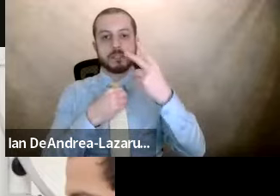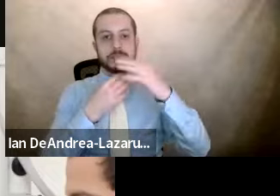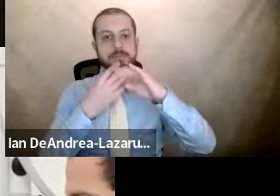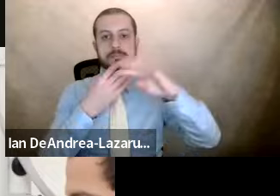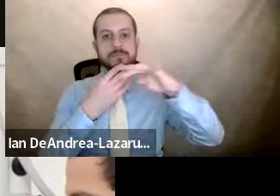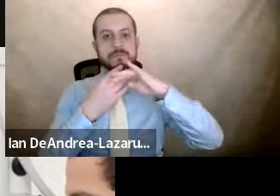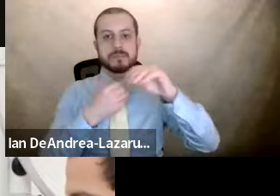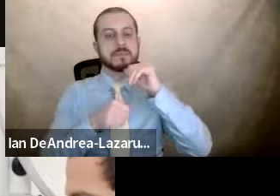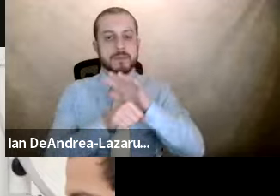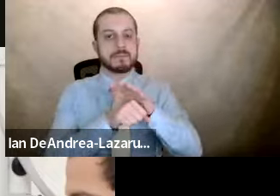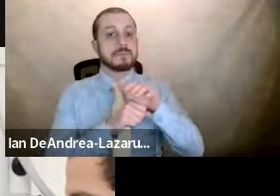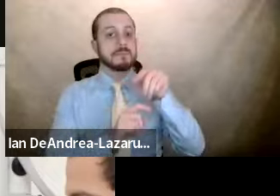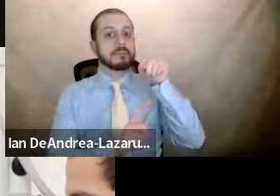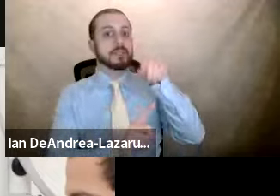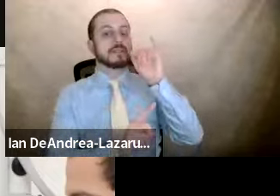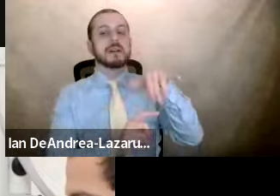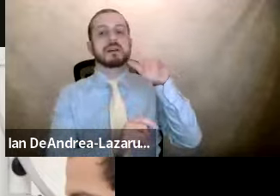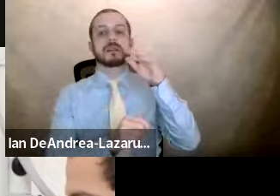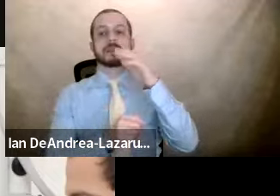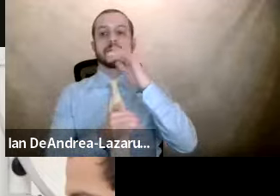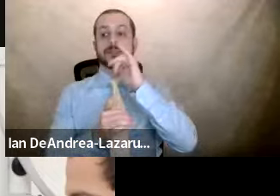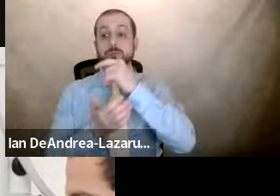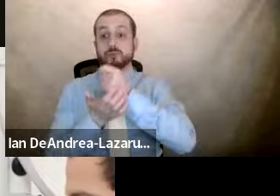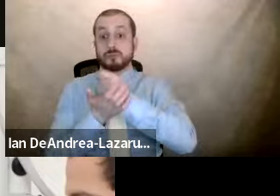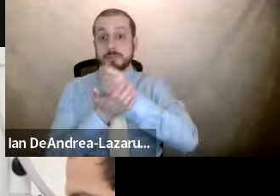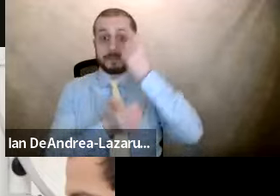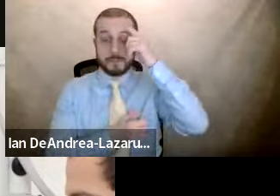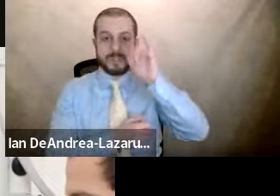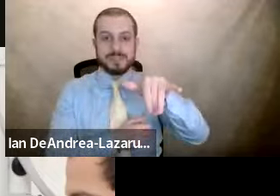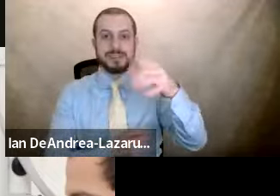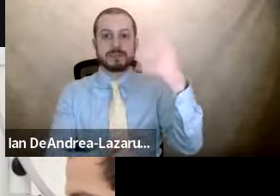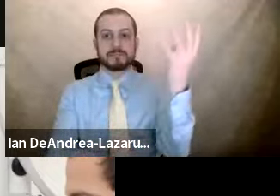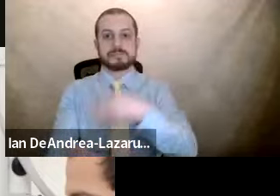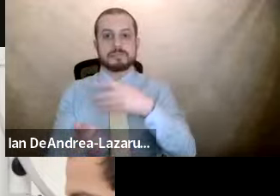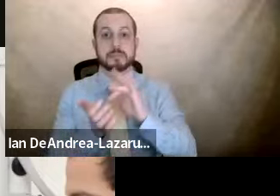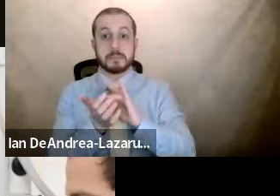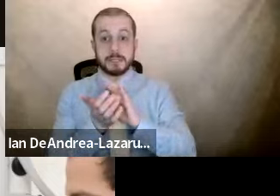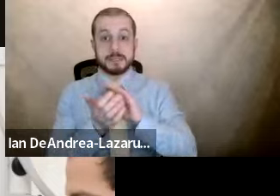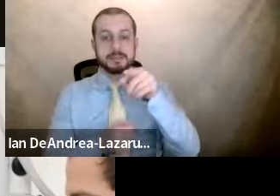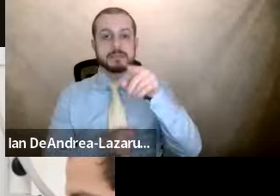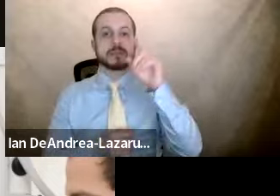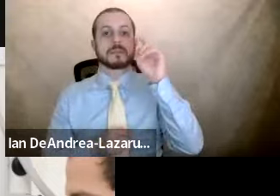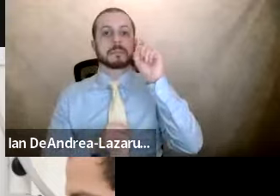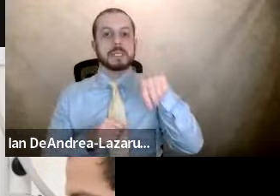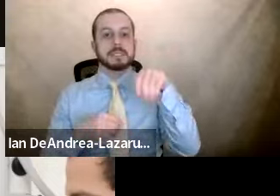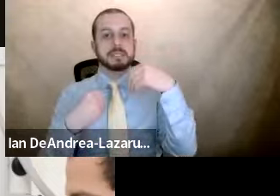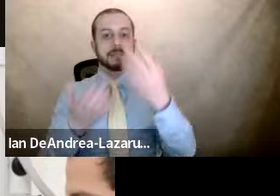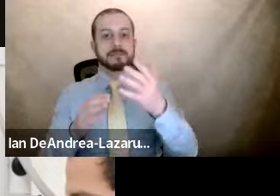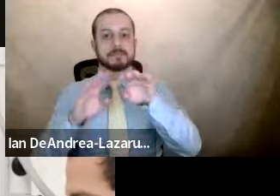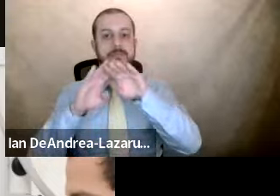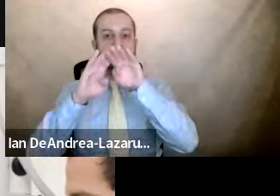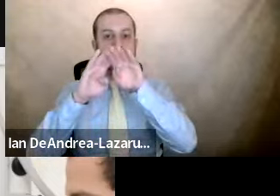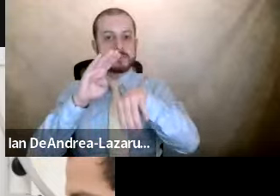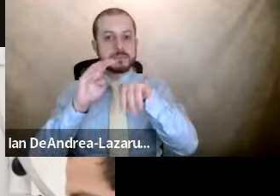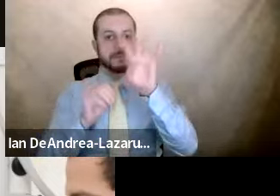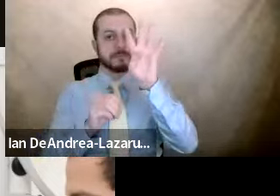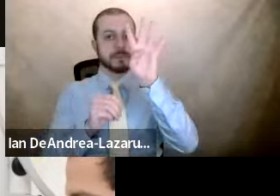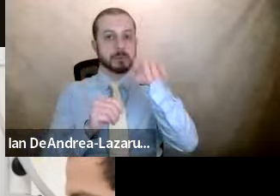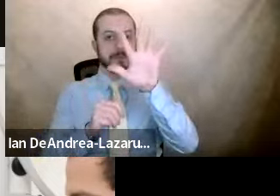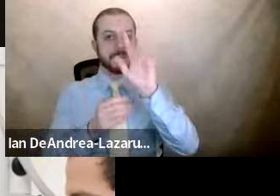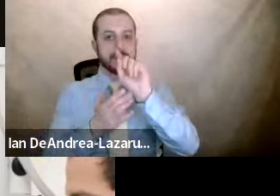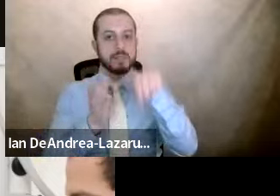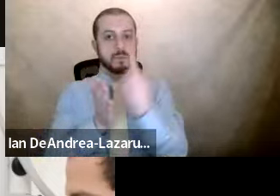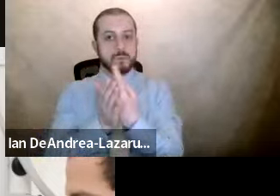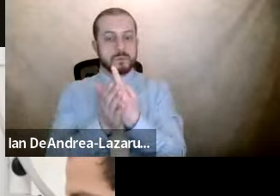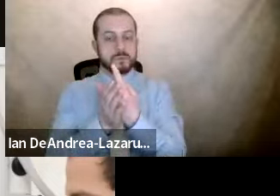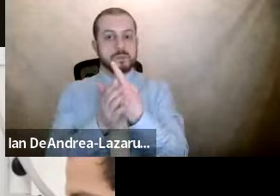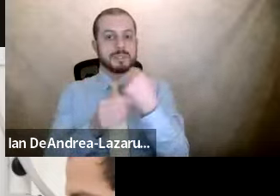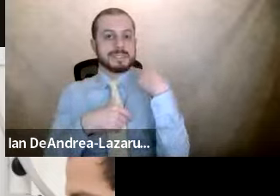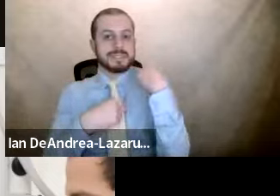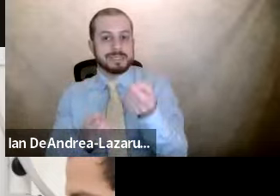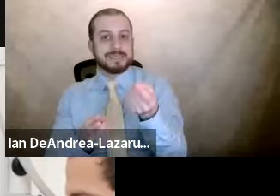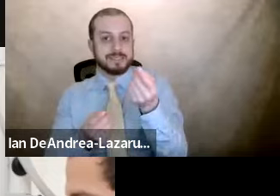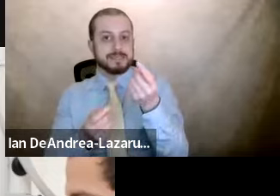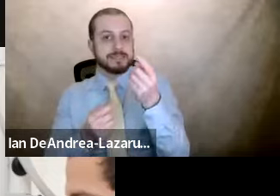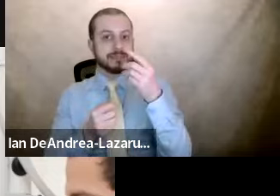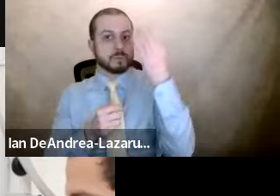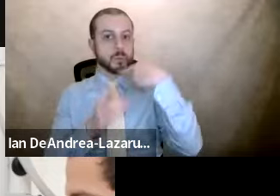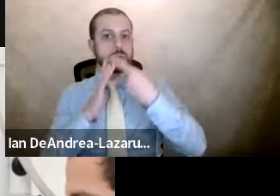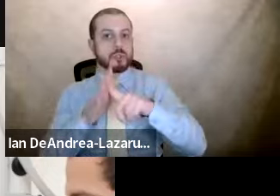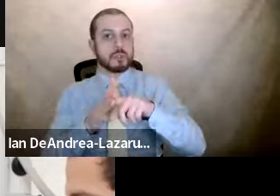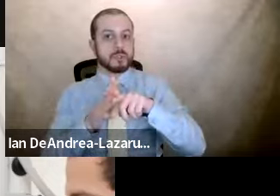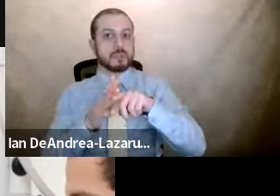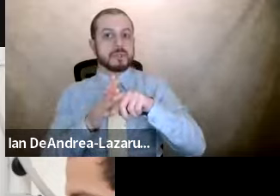And so, the last known well, then would be when was the last time you were awake with no symptoms. They'd base it off of when that person would go to bed, as long as they have no symptoms.